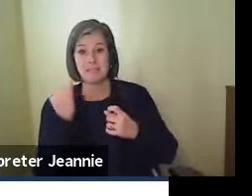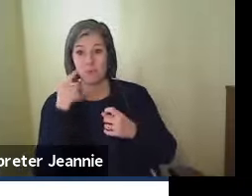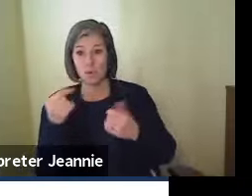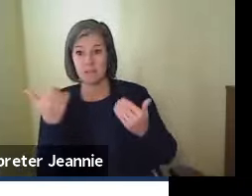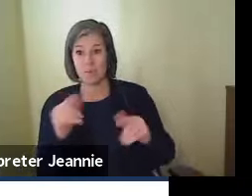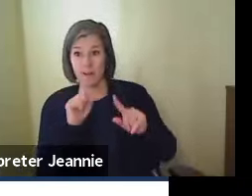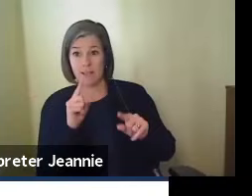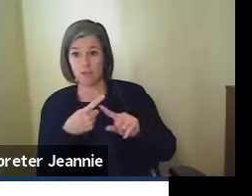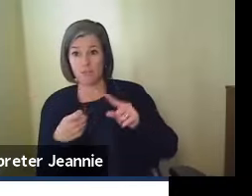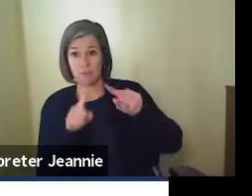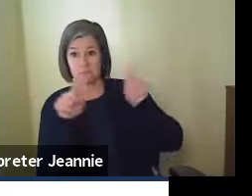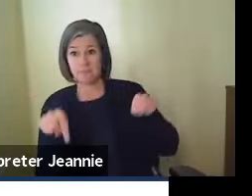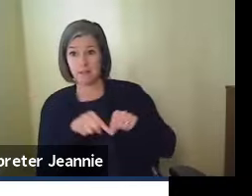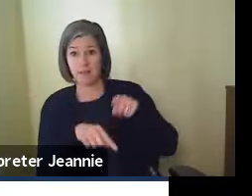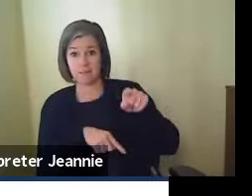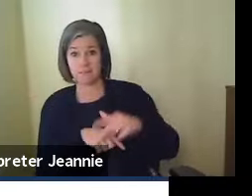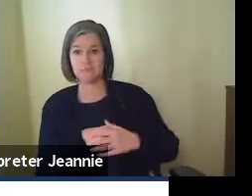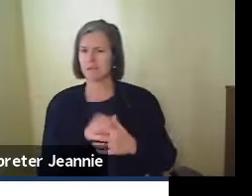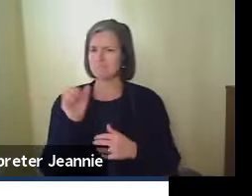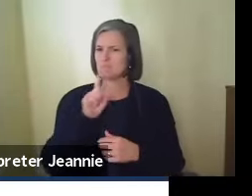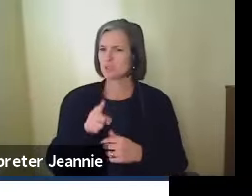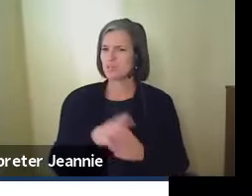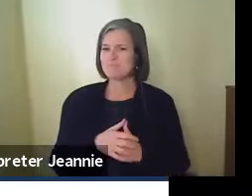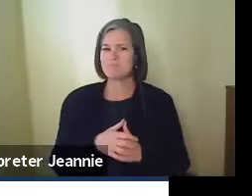Sure thing. So with respect to impaired